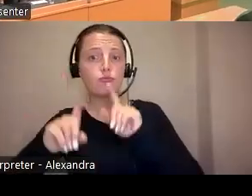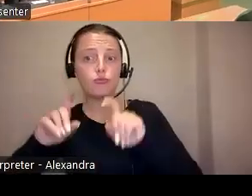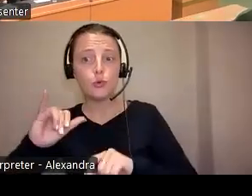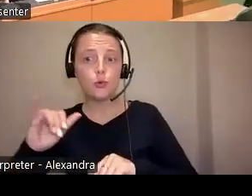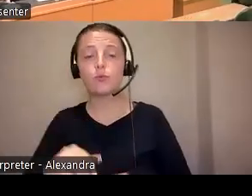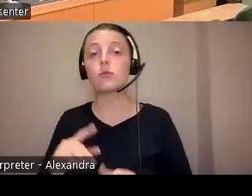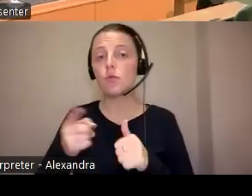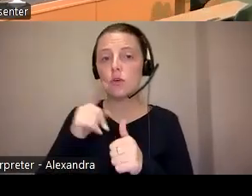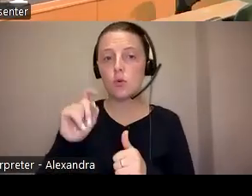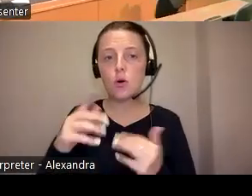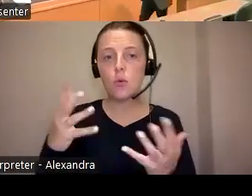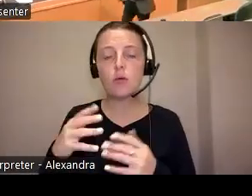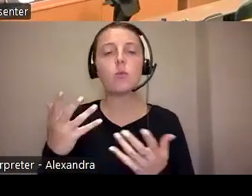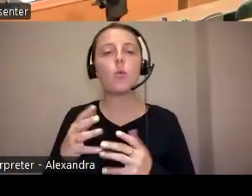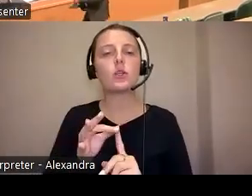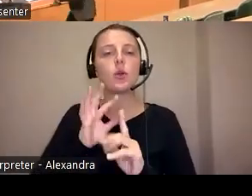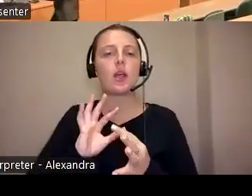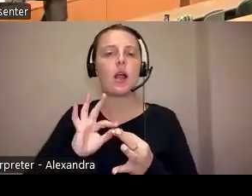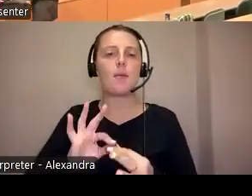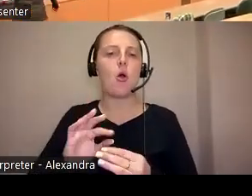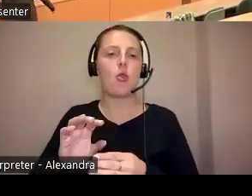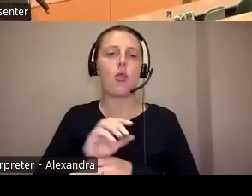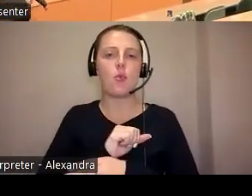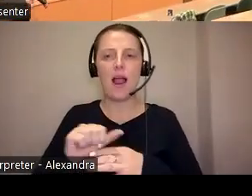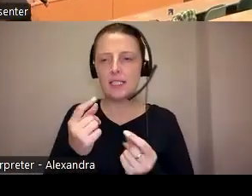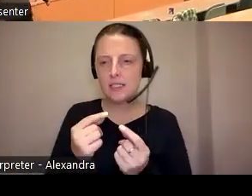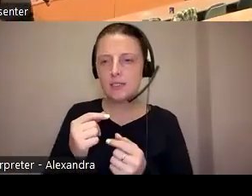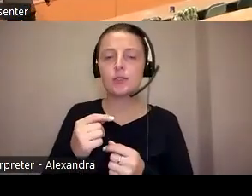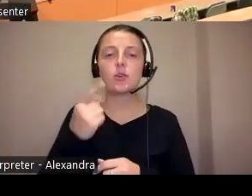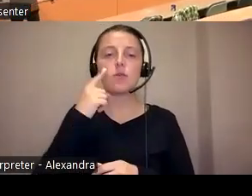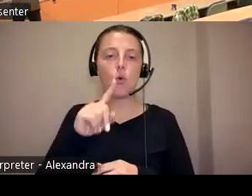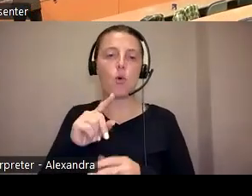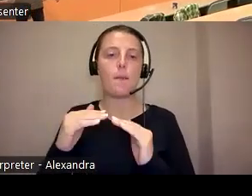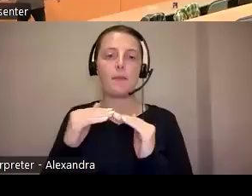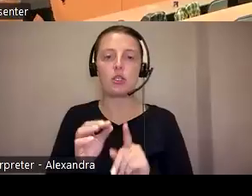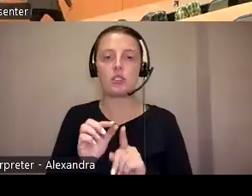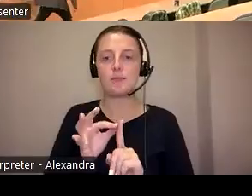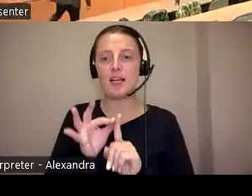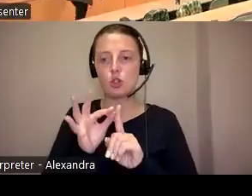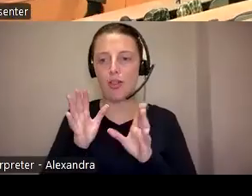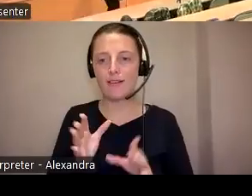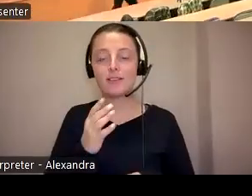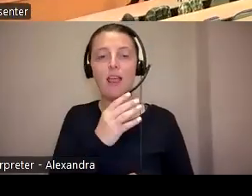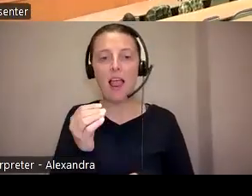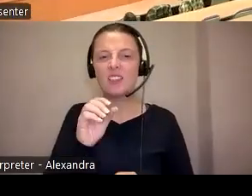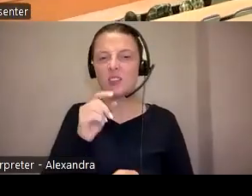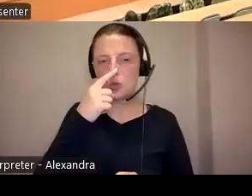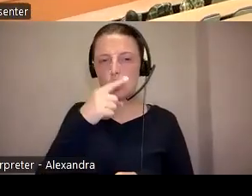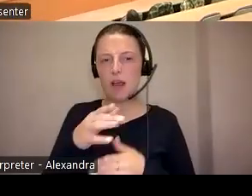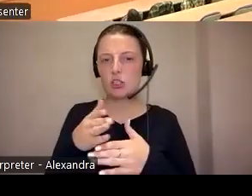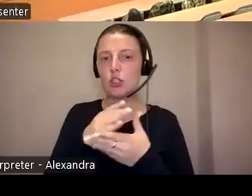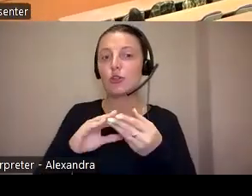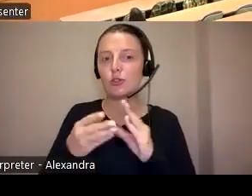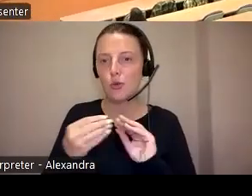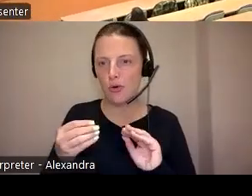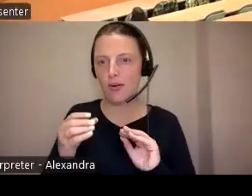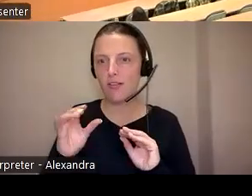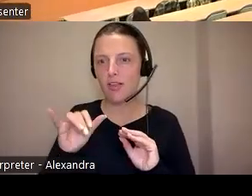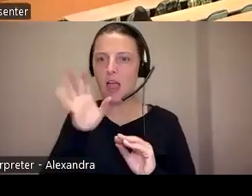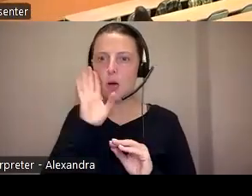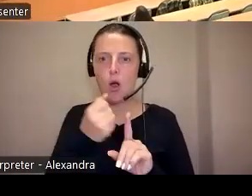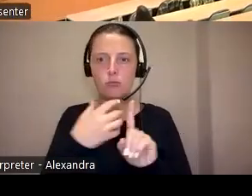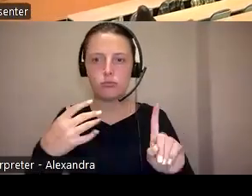the practice of peer specialists and can you share a story that illustrates this approach?